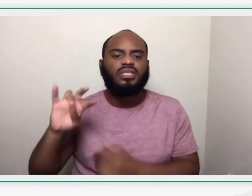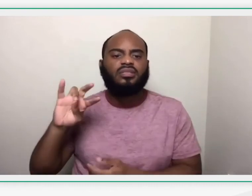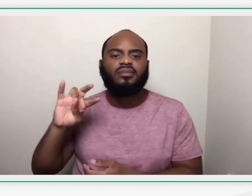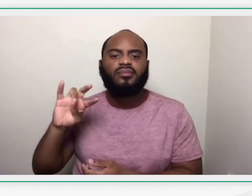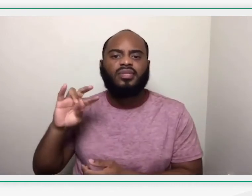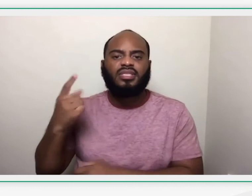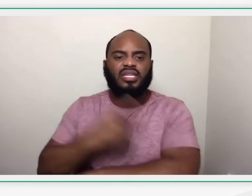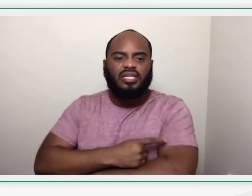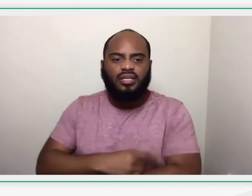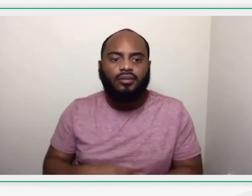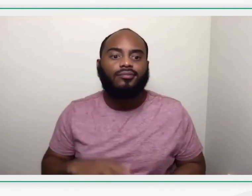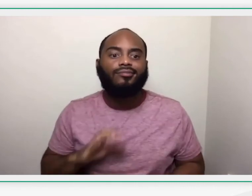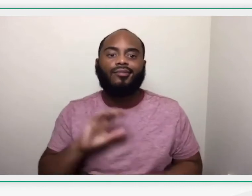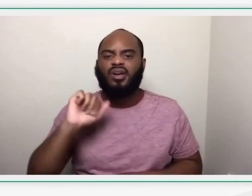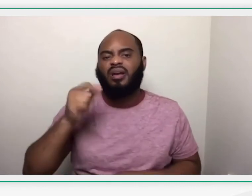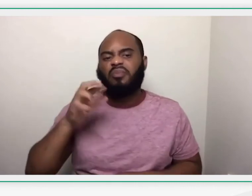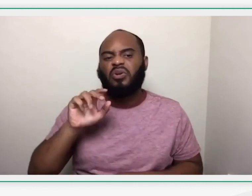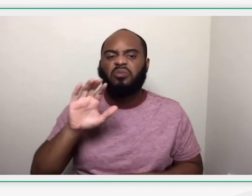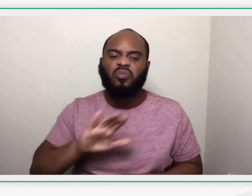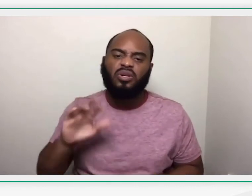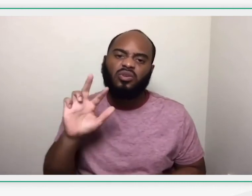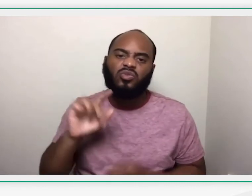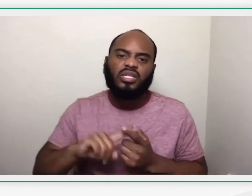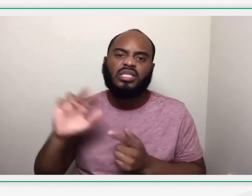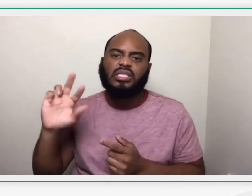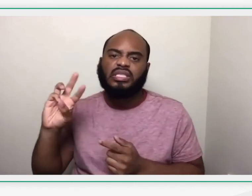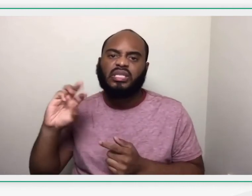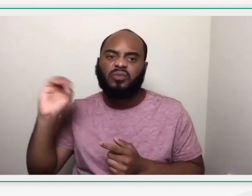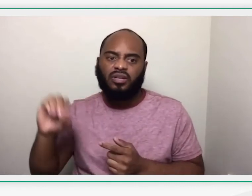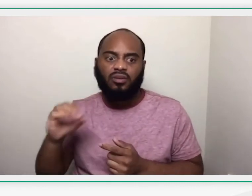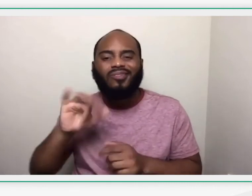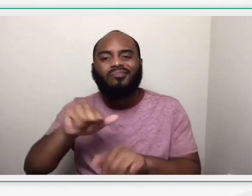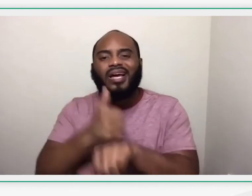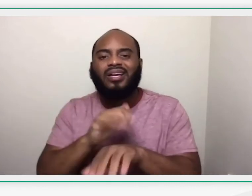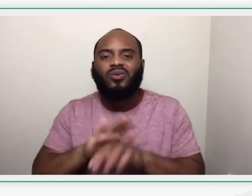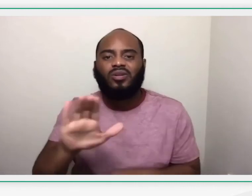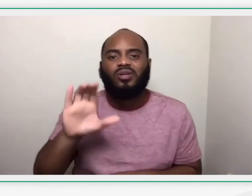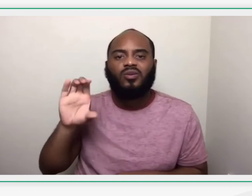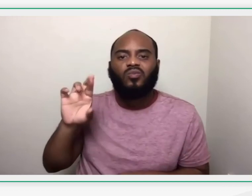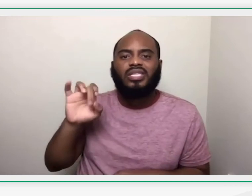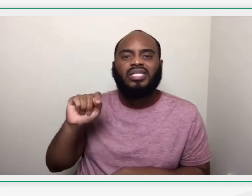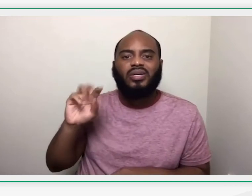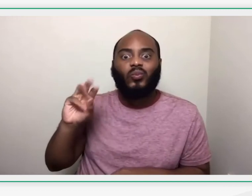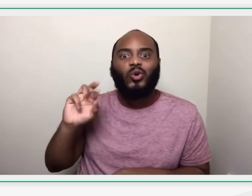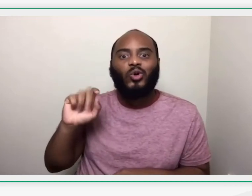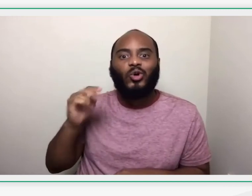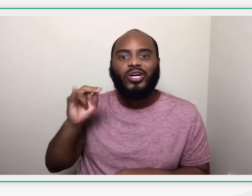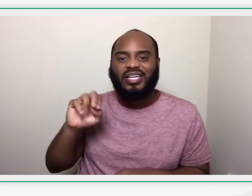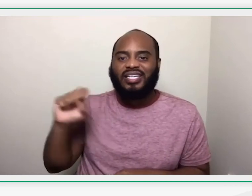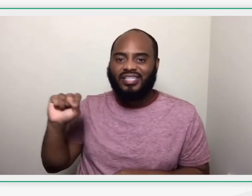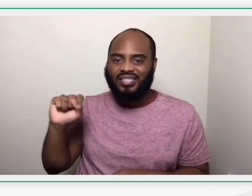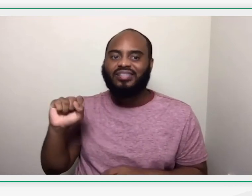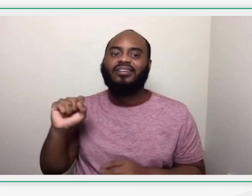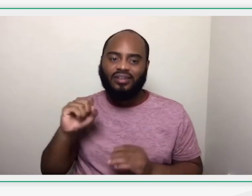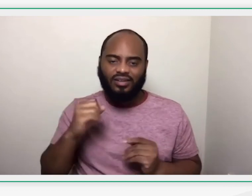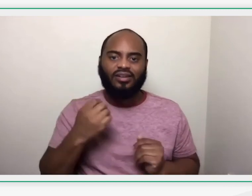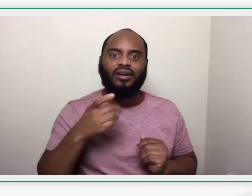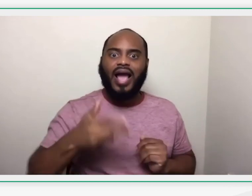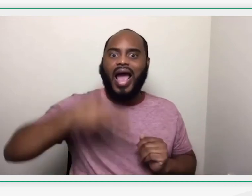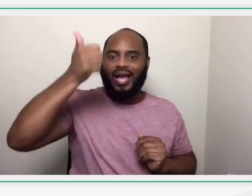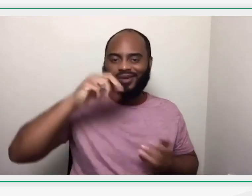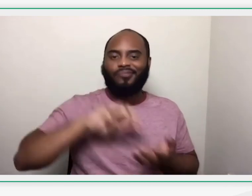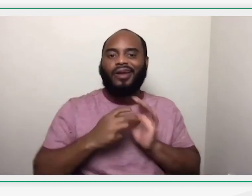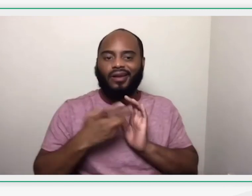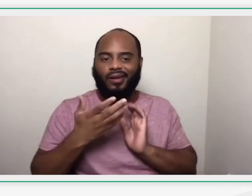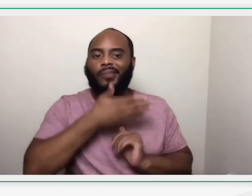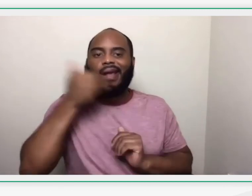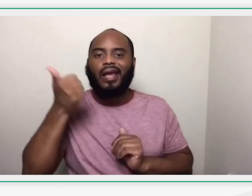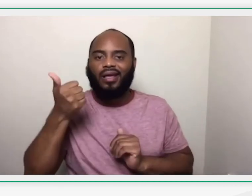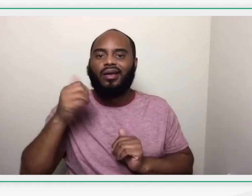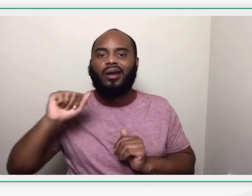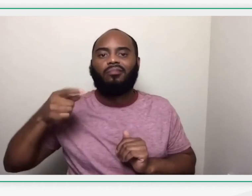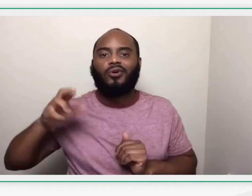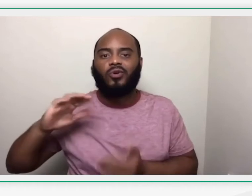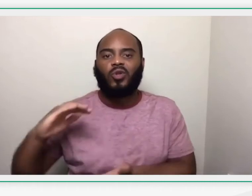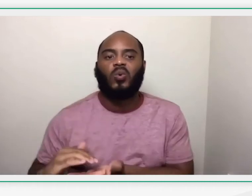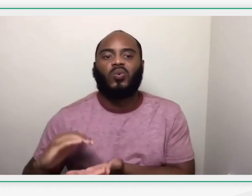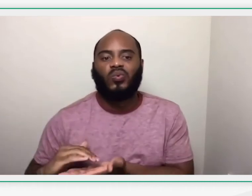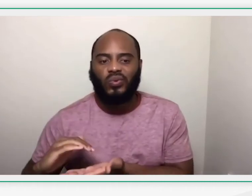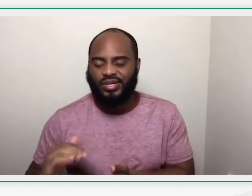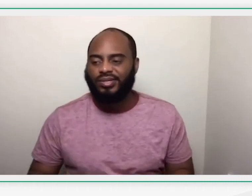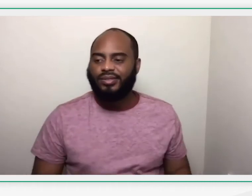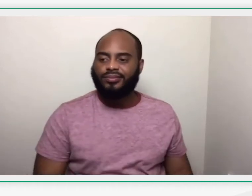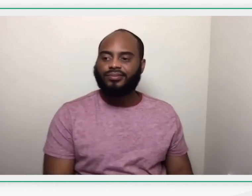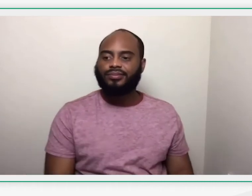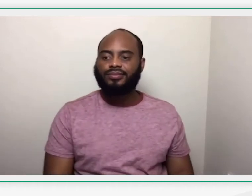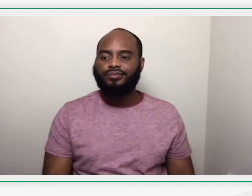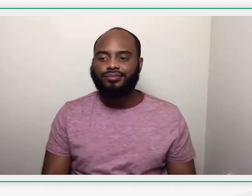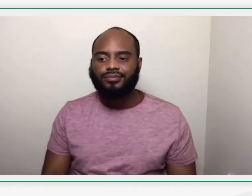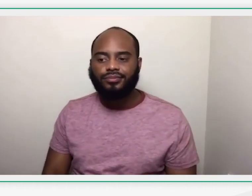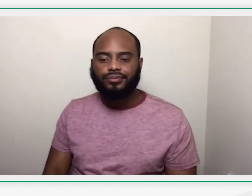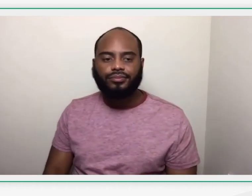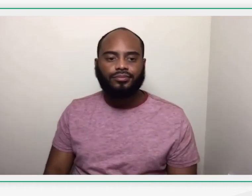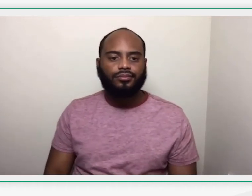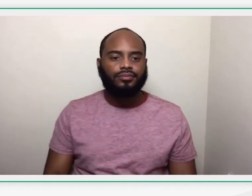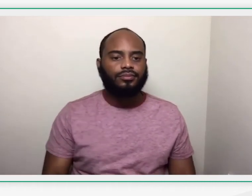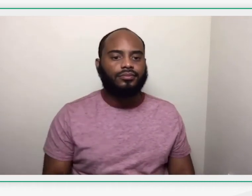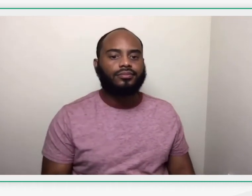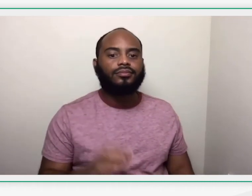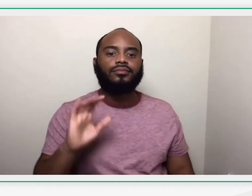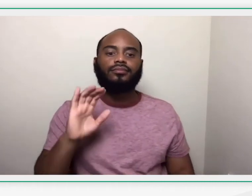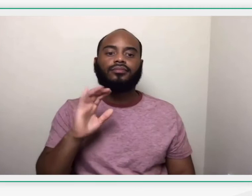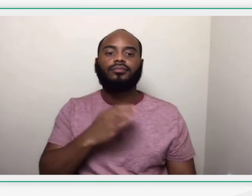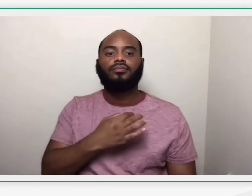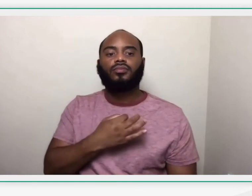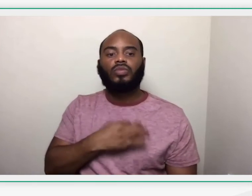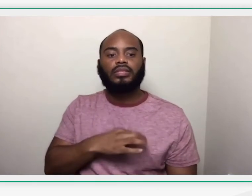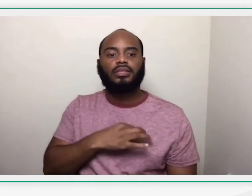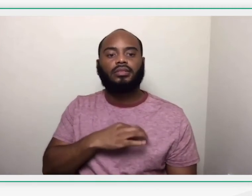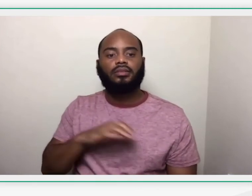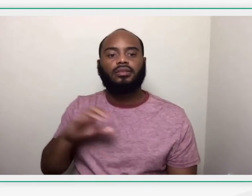And you can obtain those funds in less than 7 days. And, usually, the interest rate for those can be, depending on your creditworthiness, from 3% to 36%. So, they range from high to low, or from low to high.